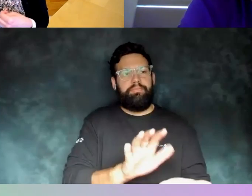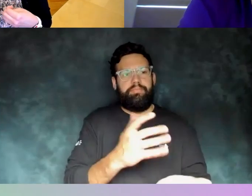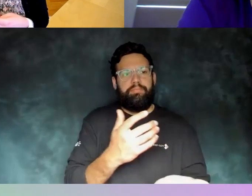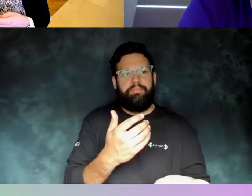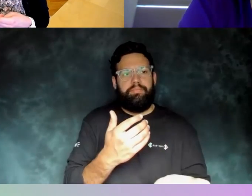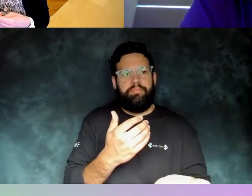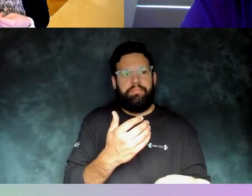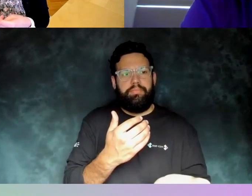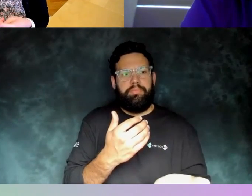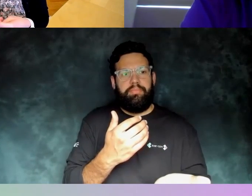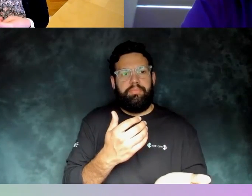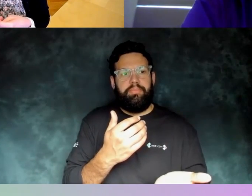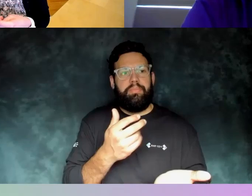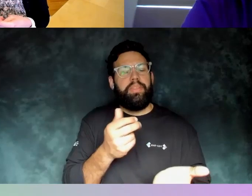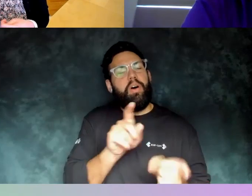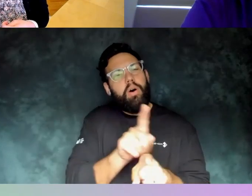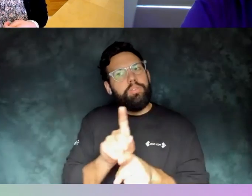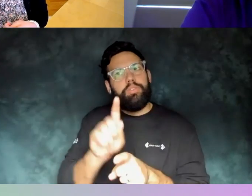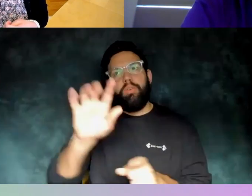Sometimes something happens on the page, the functionality